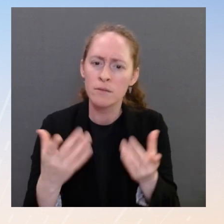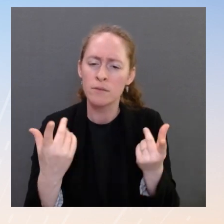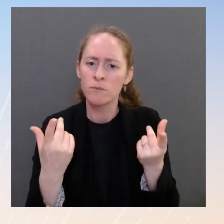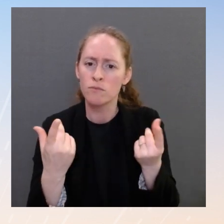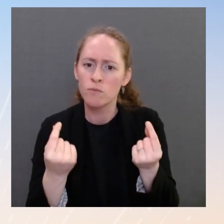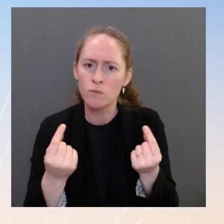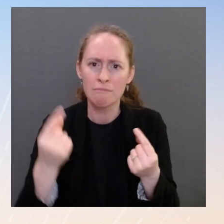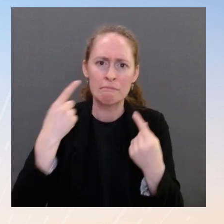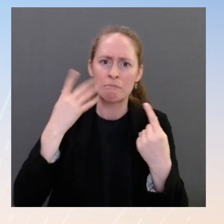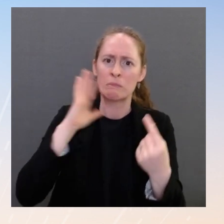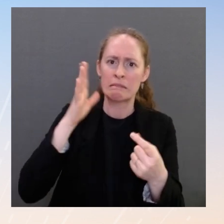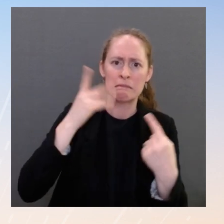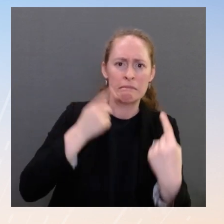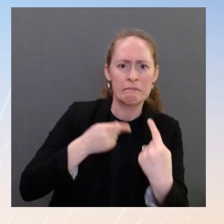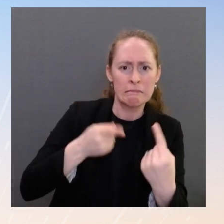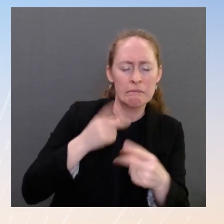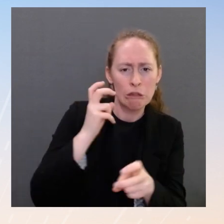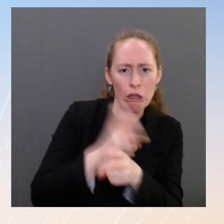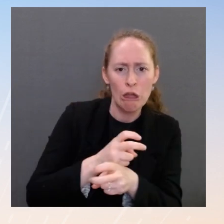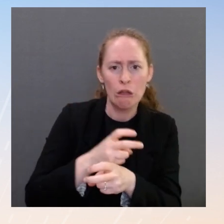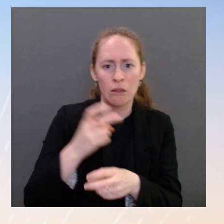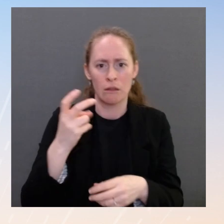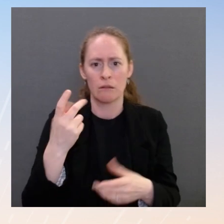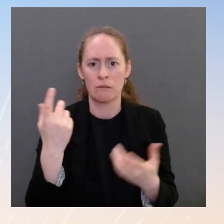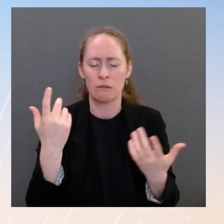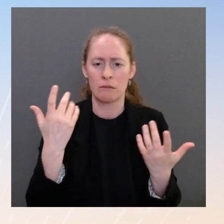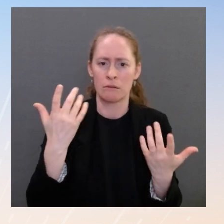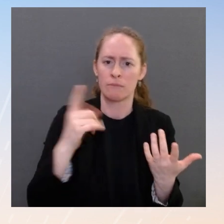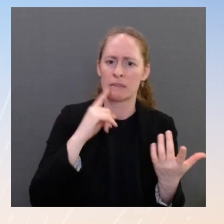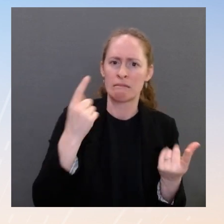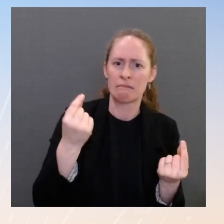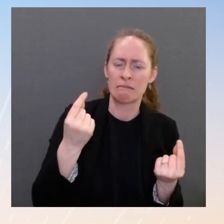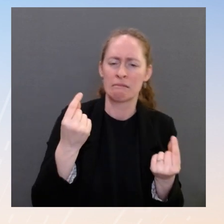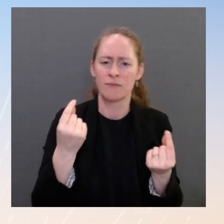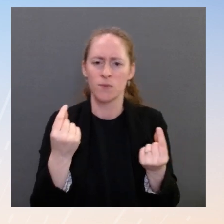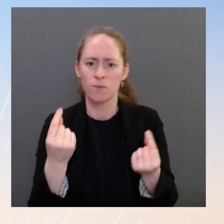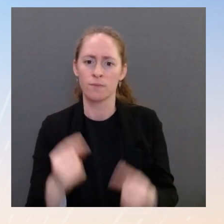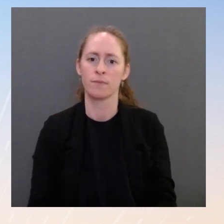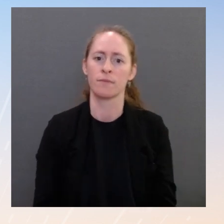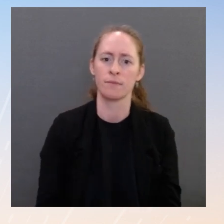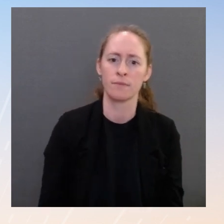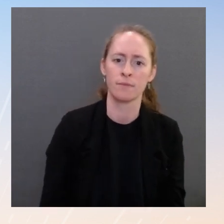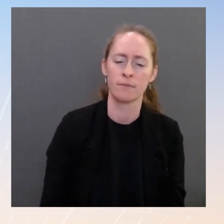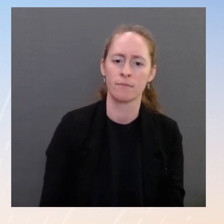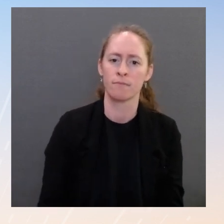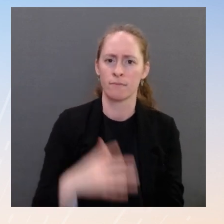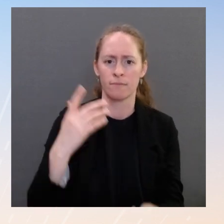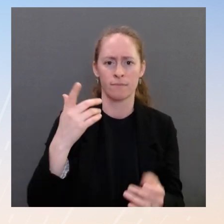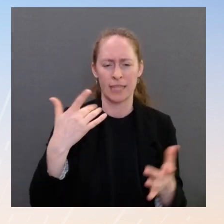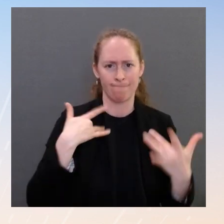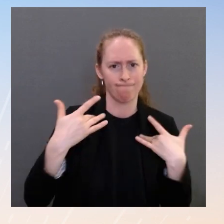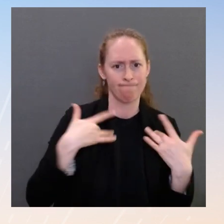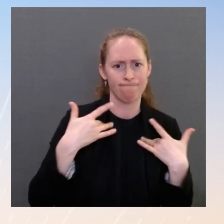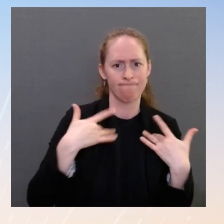that you'll be able to deal with that surge of migrants if Title 42 is lifted? Ms. Psaki: Well, first, I would say, just as a reminder: It is a health authority,